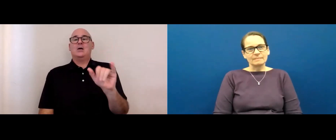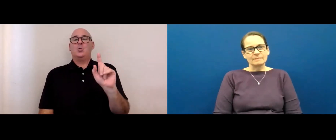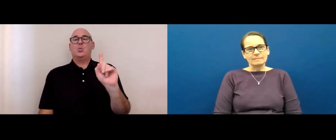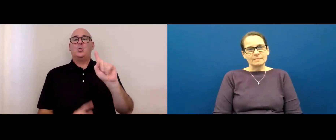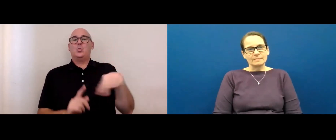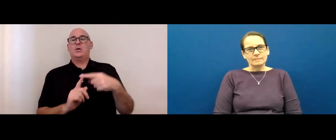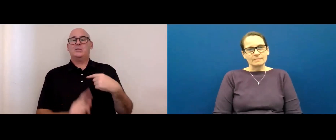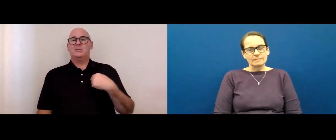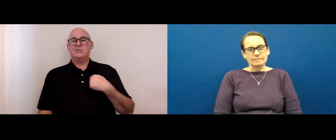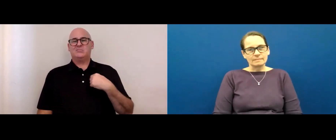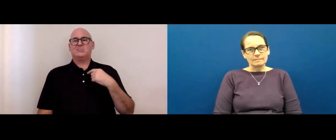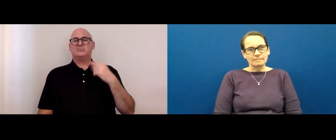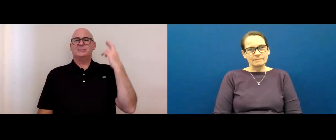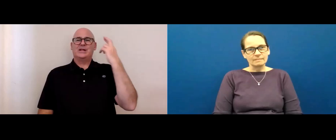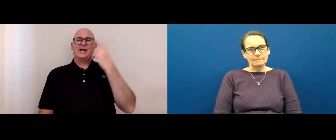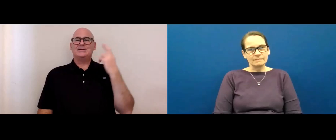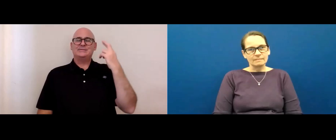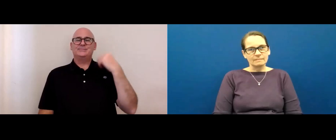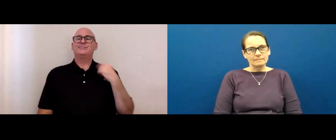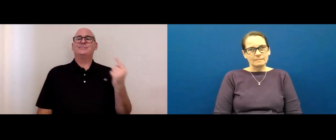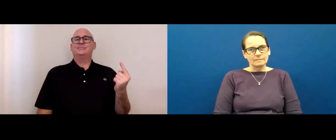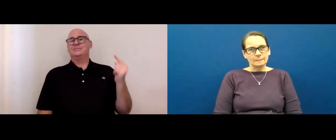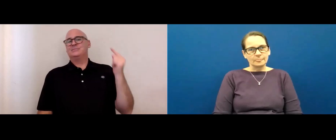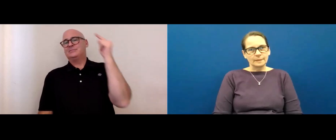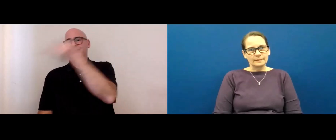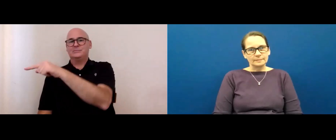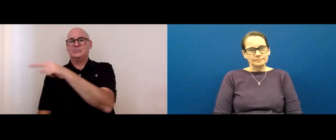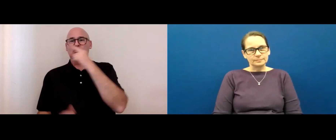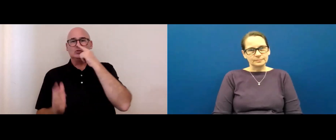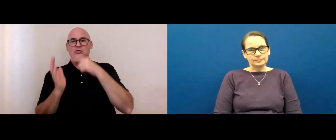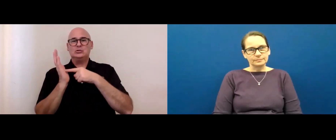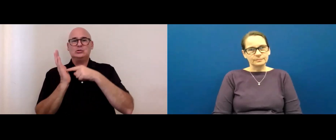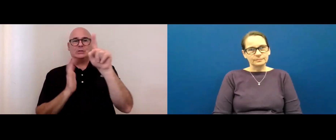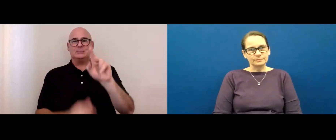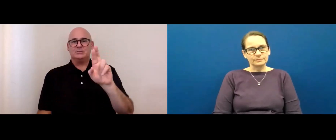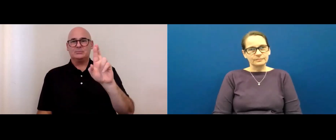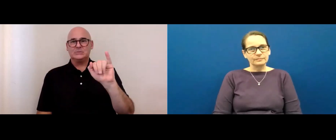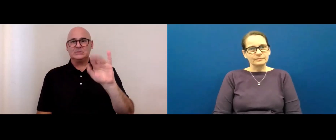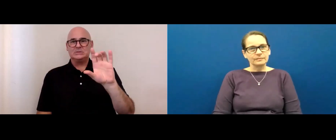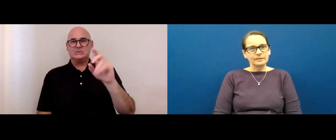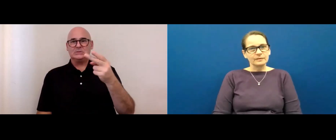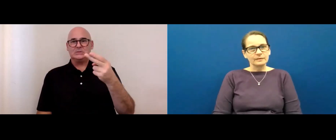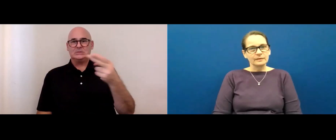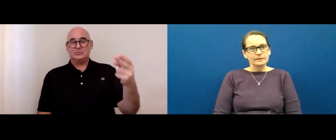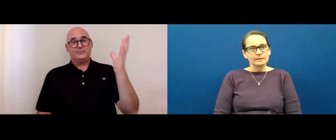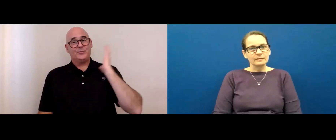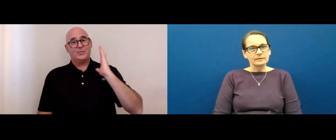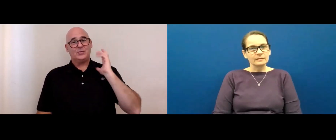so that was when I realized that I should go check out the Rhode Island Commission on the Deaf and